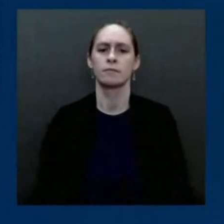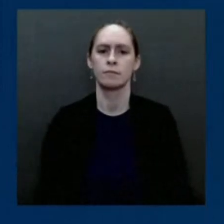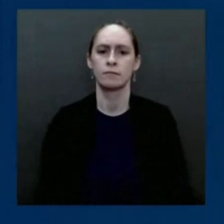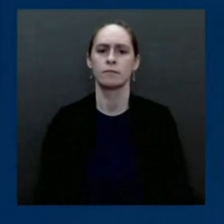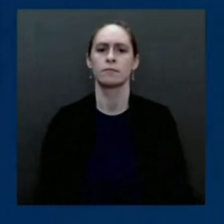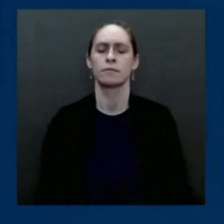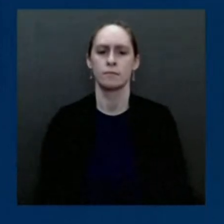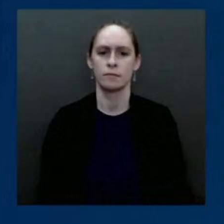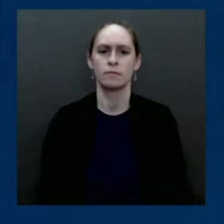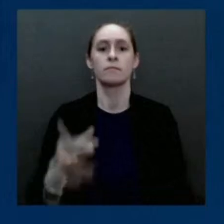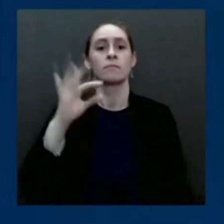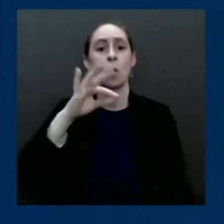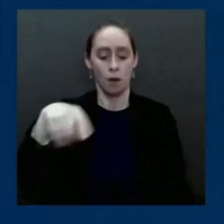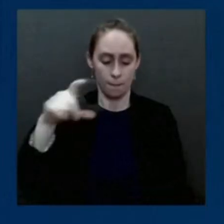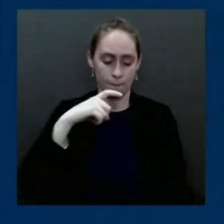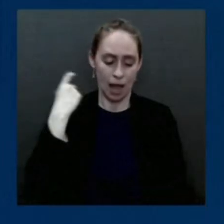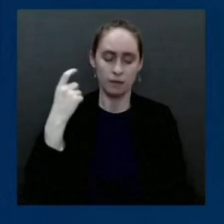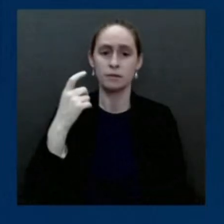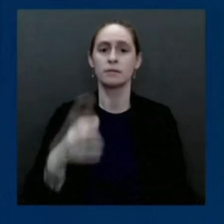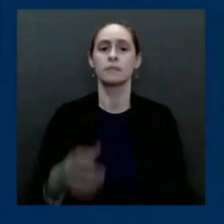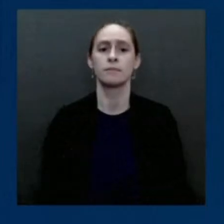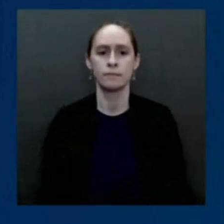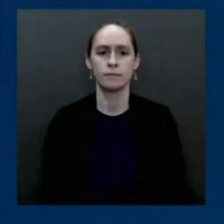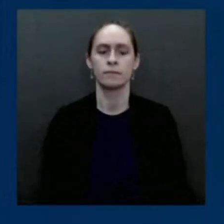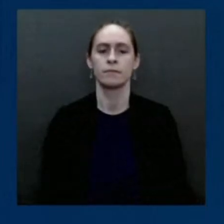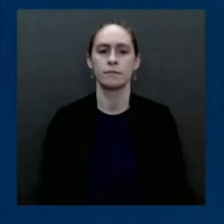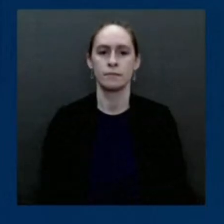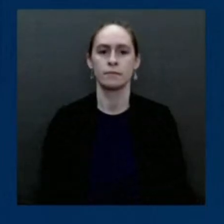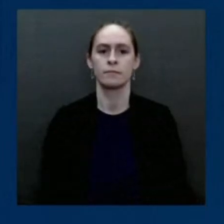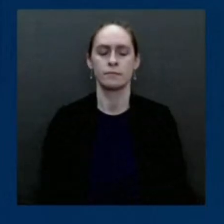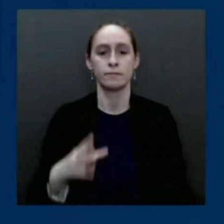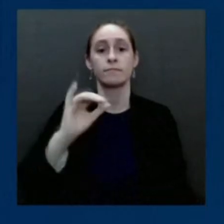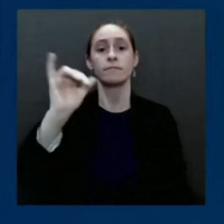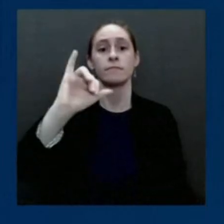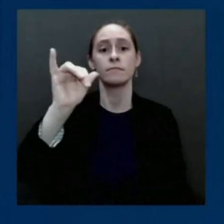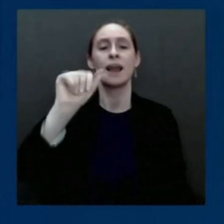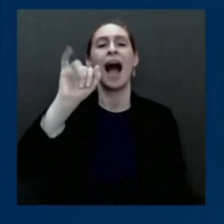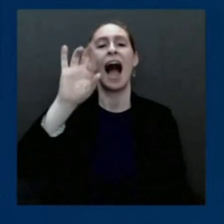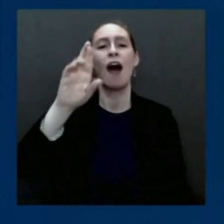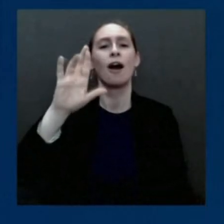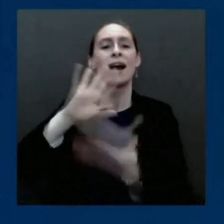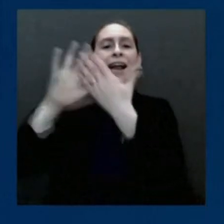WE FEEL THAT THE MASKING